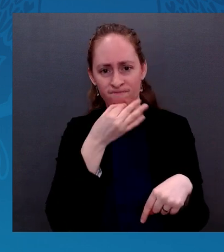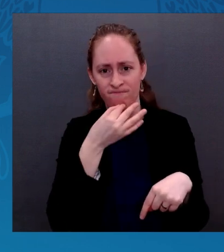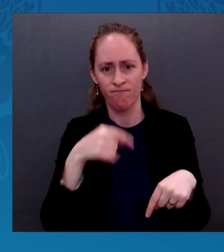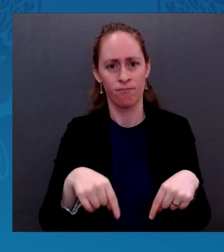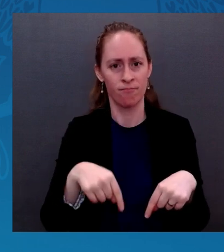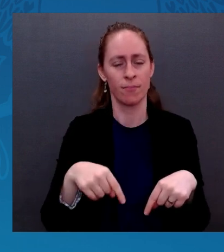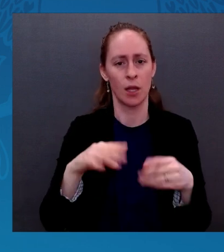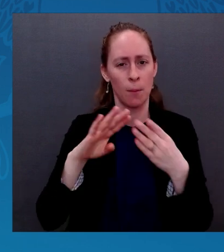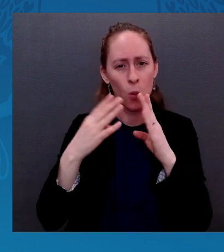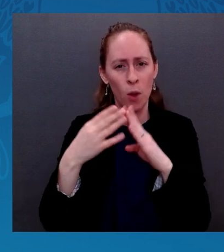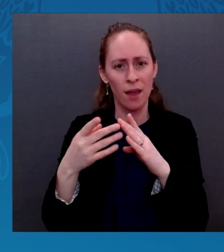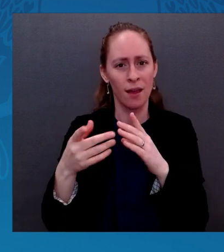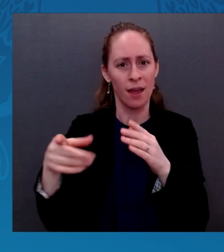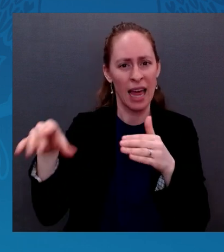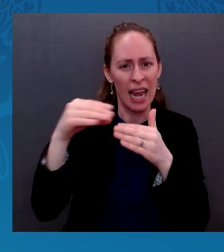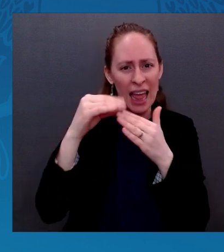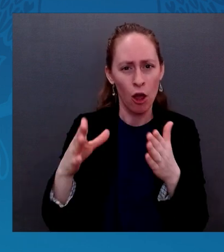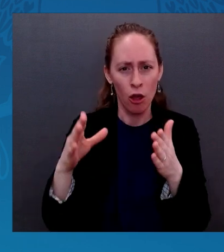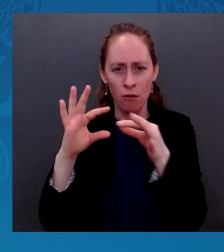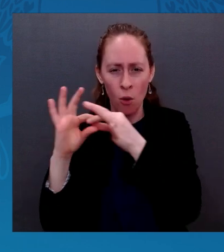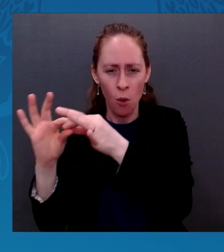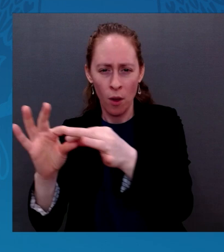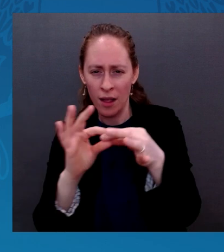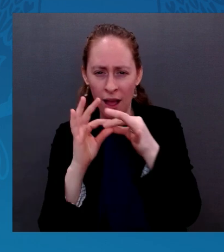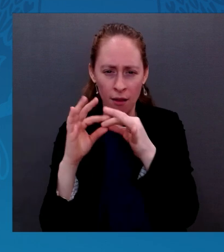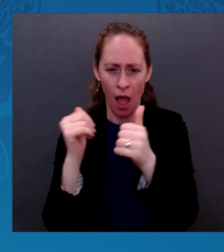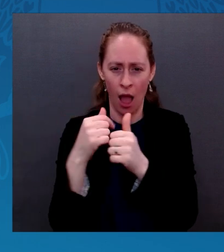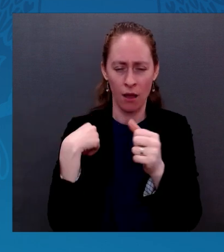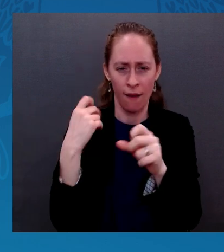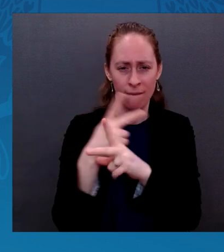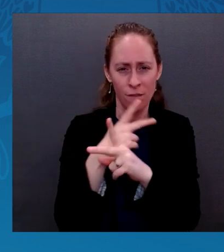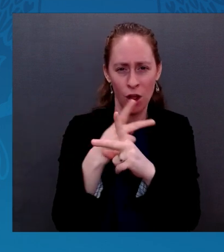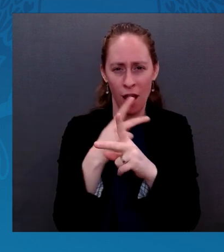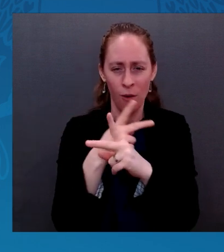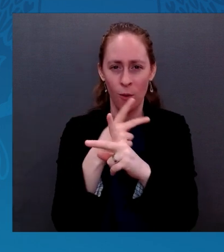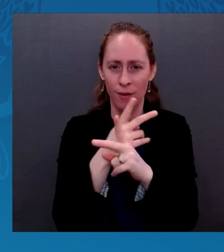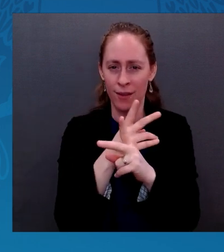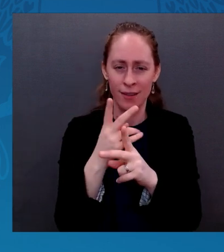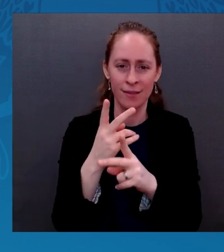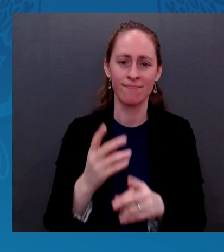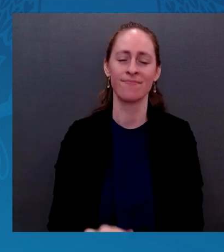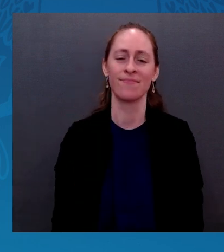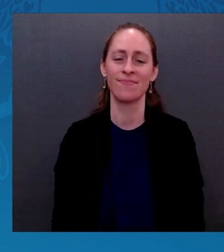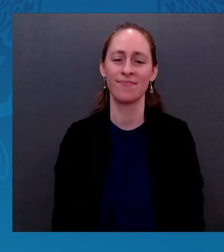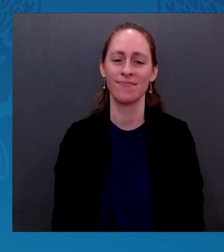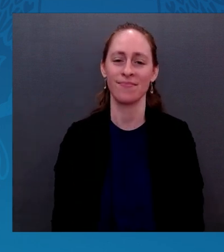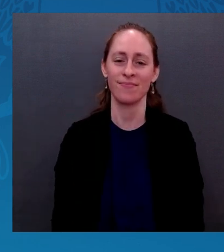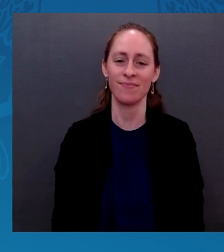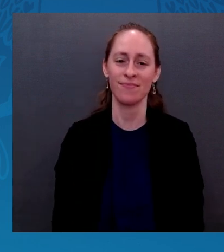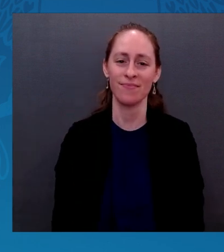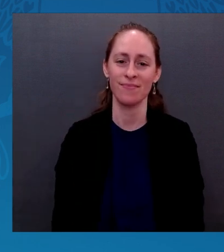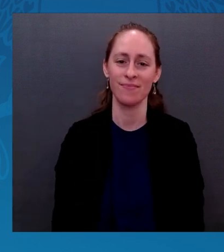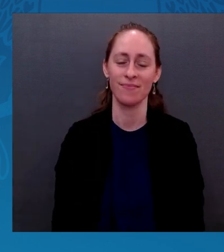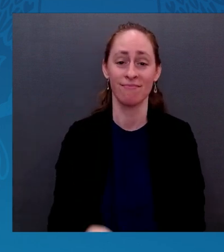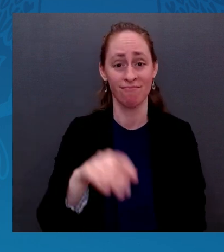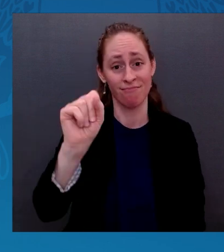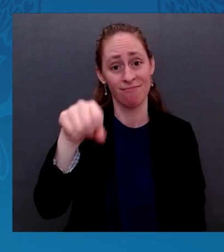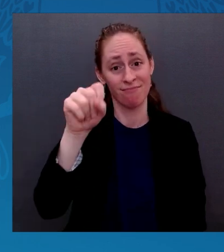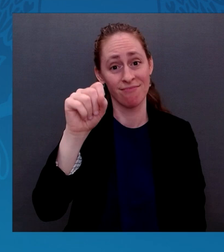Let us think of this as an issue that is, yes, Mrs. Carter about it's about education and then the intersection that always exists